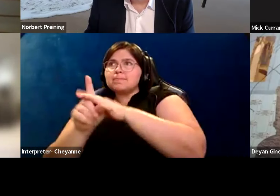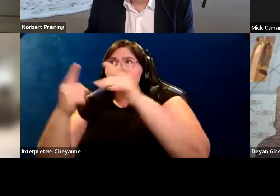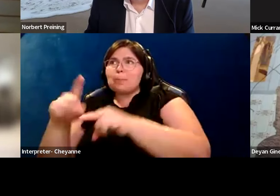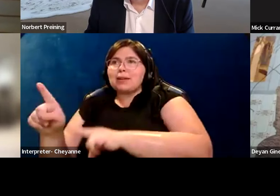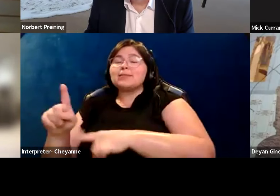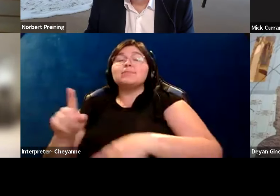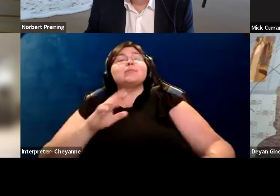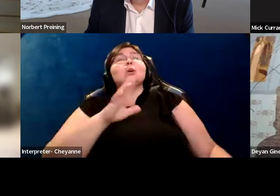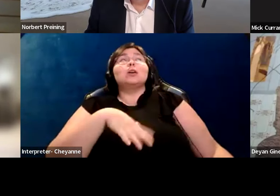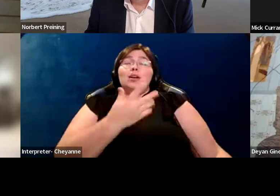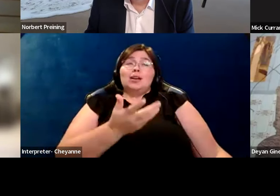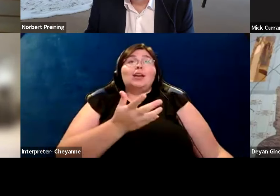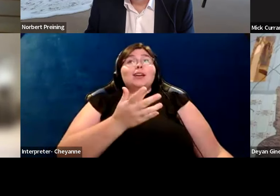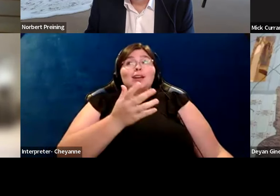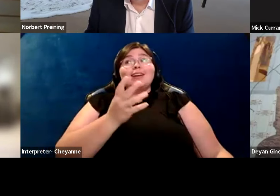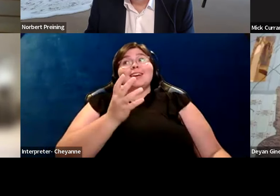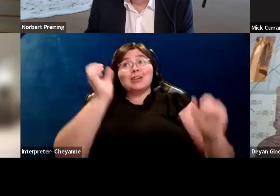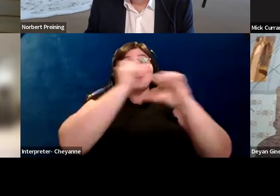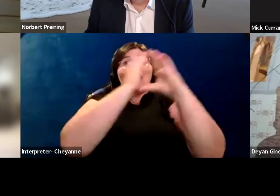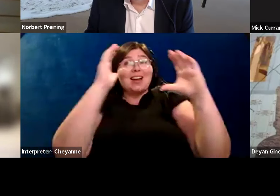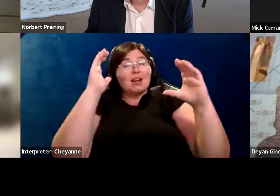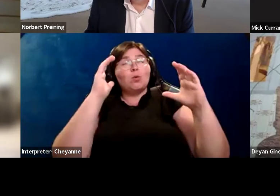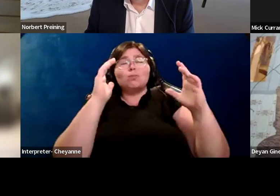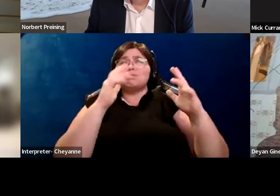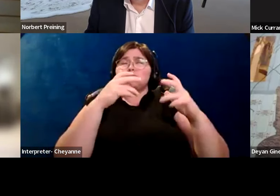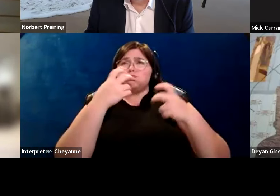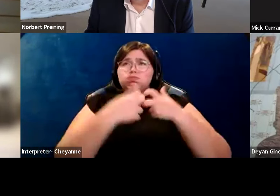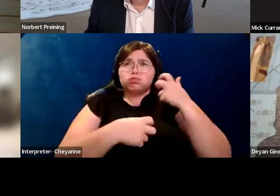You can imagine, that's actually a huge problem.